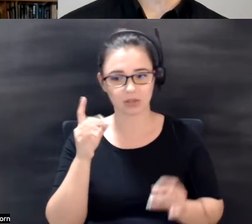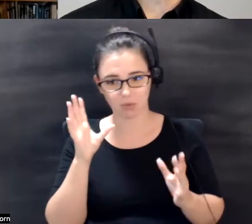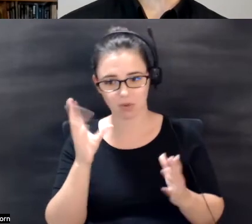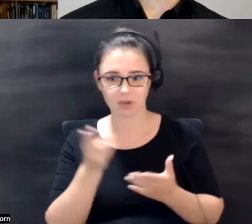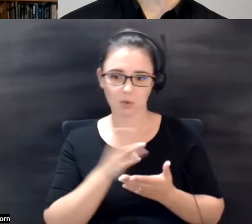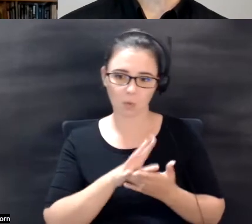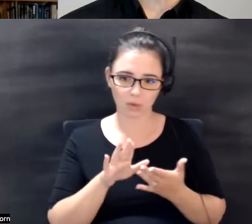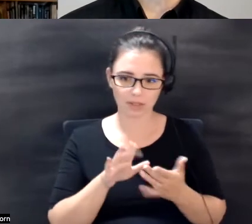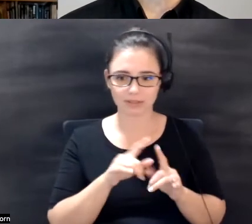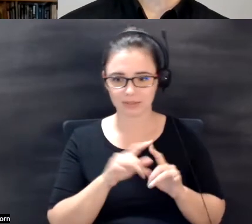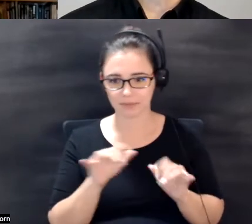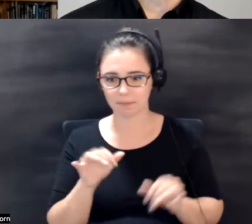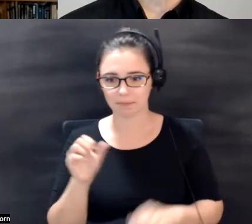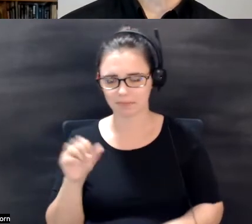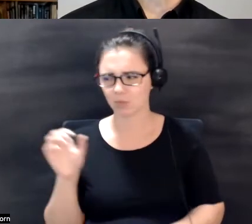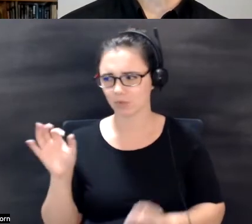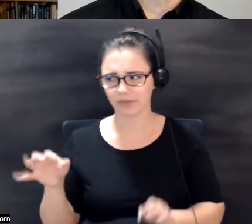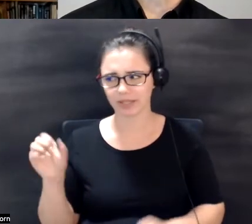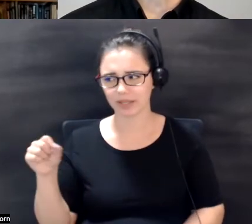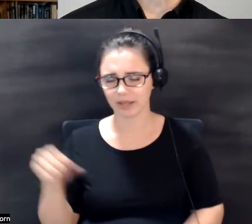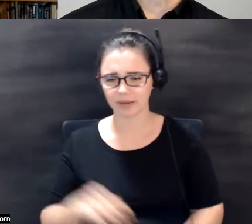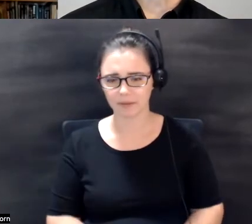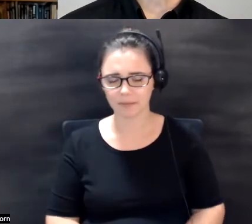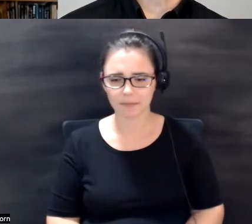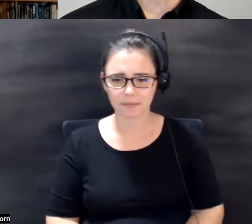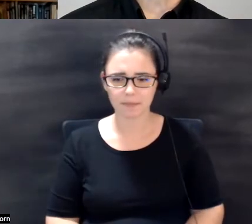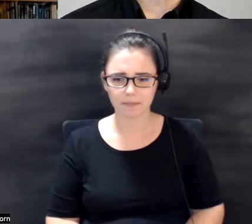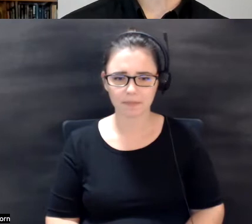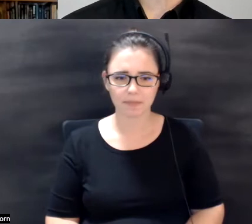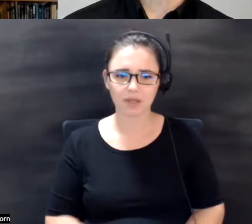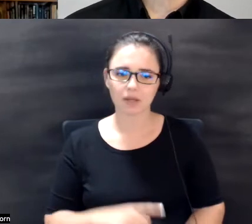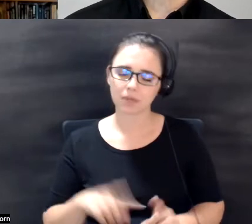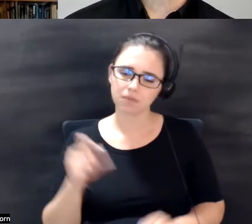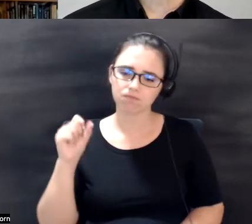Oh yeah, definitely. ...um, but yeah, and one of the,